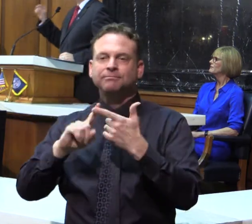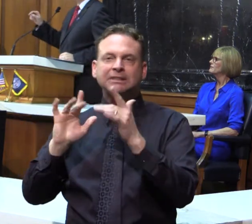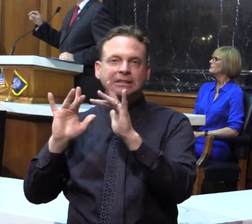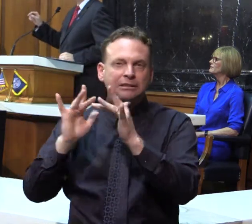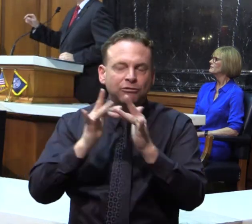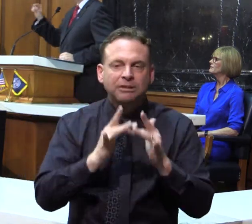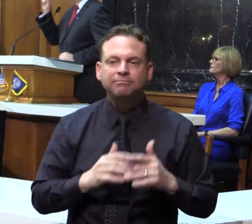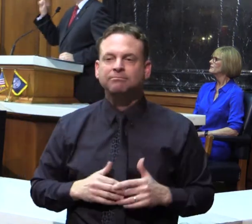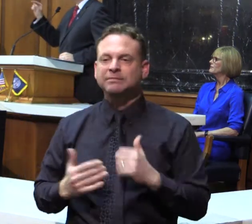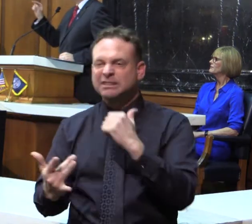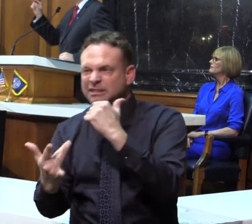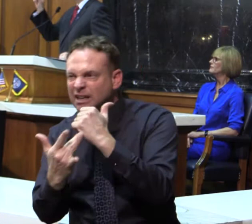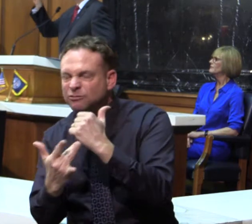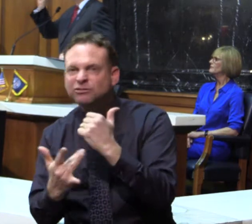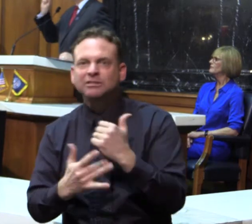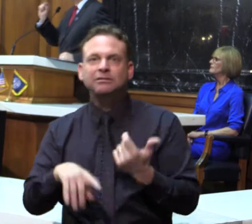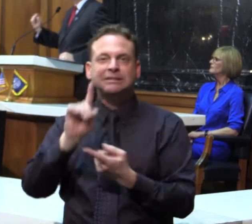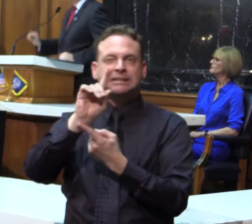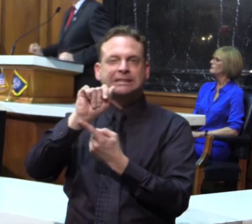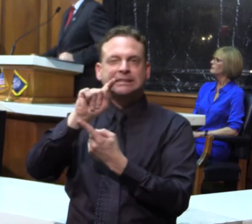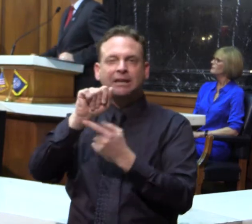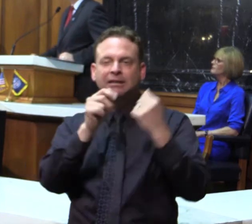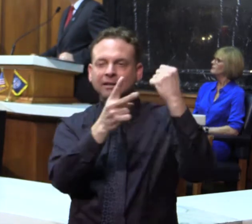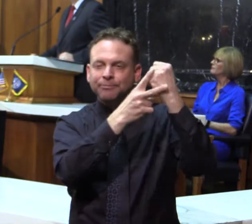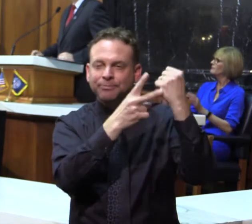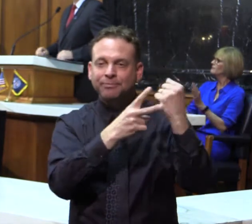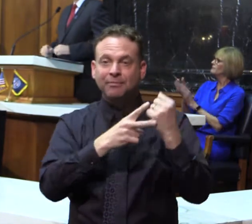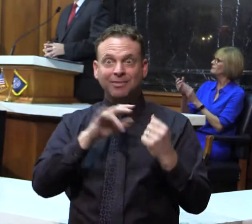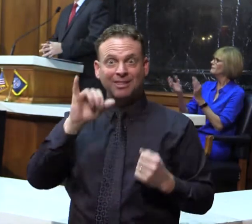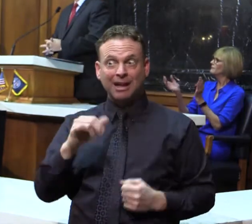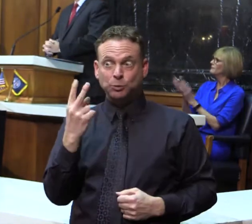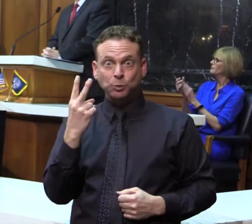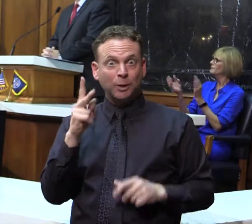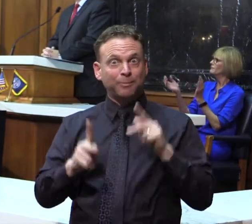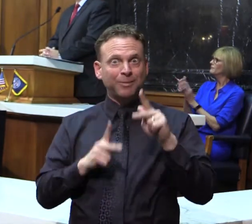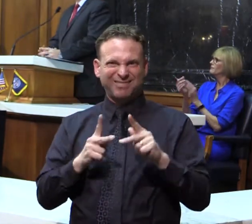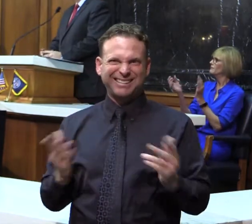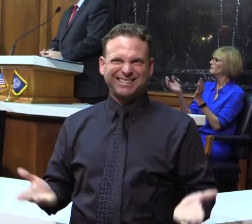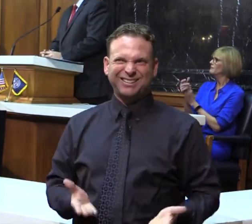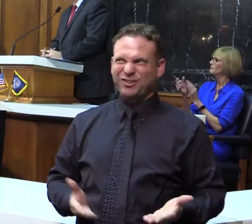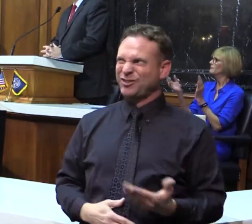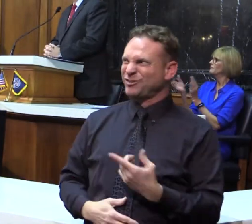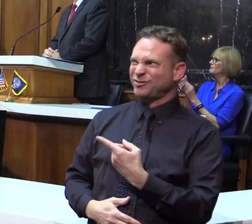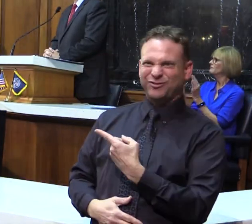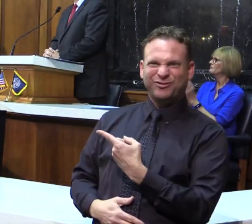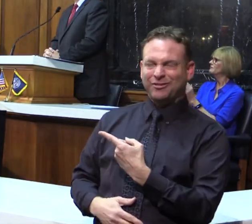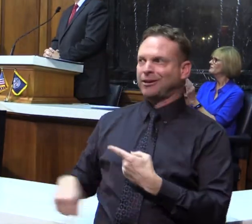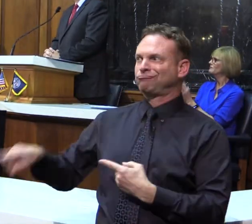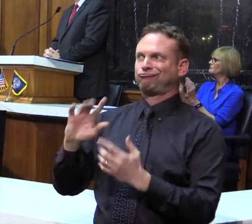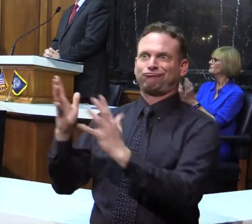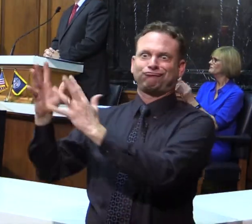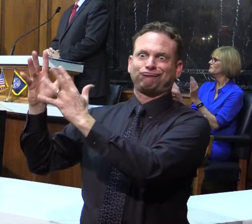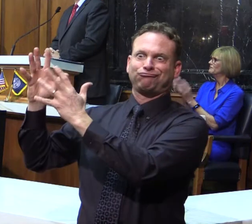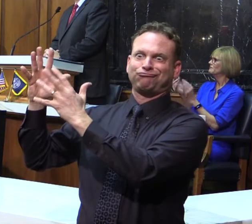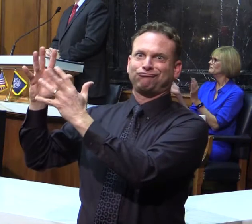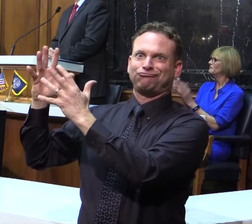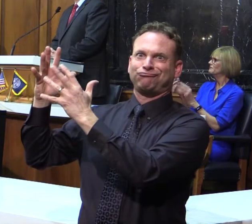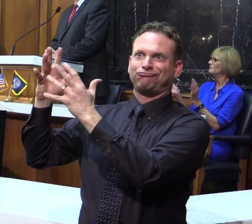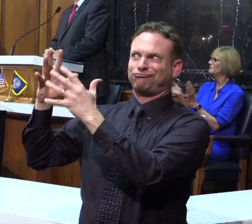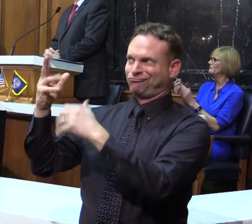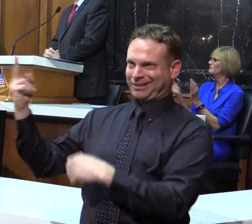you’re here and GROWING in INDIANA!